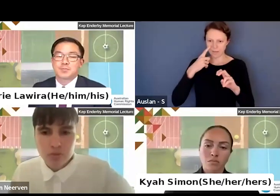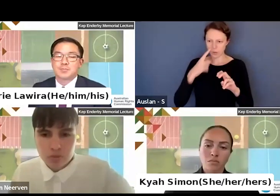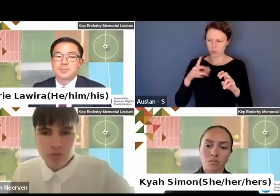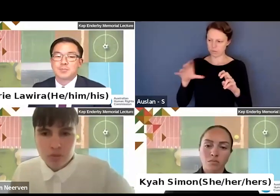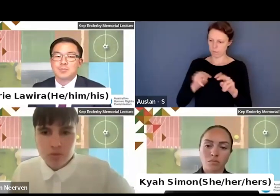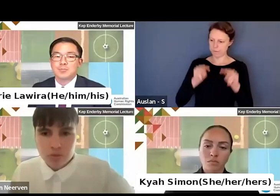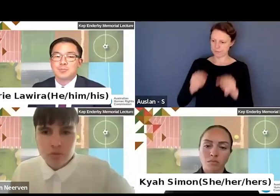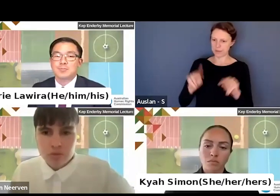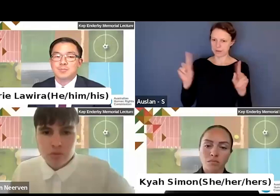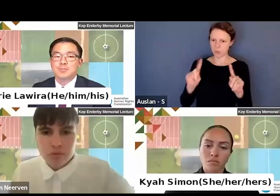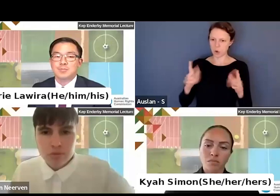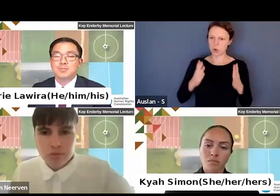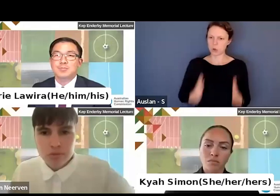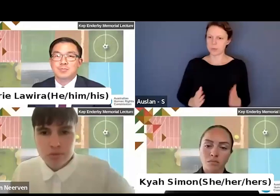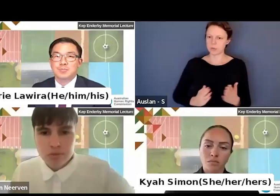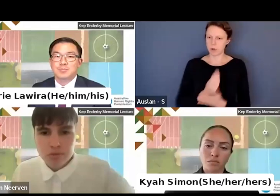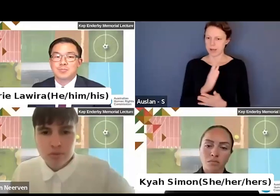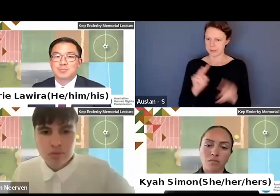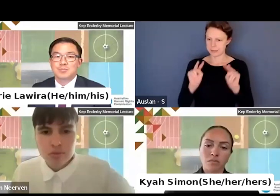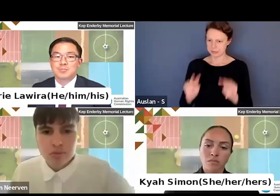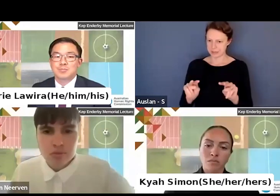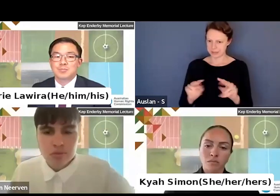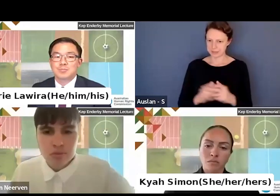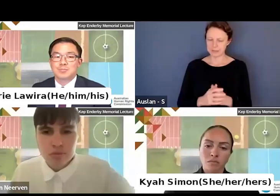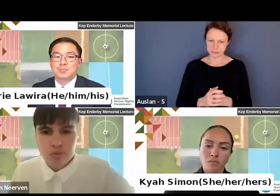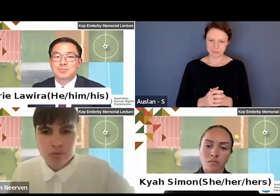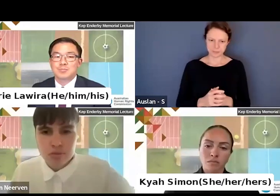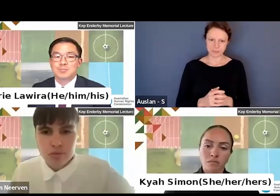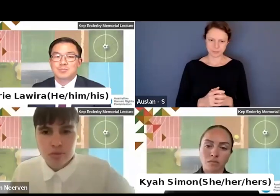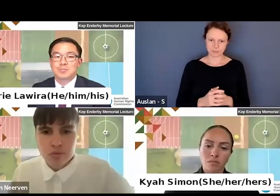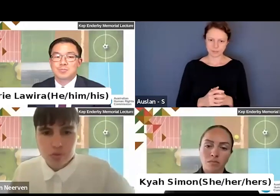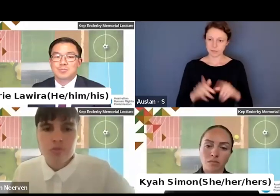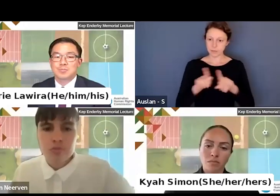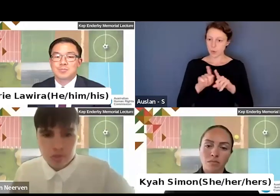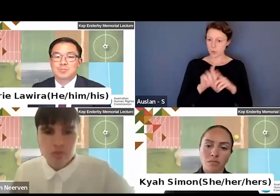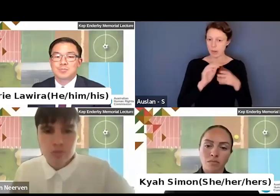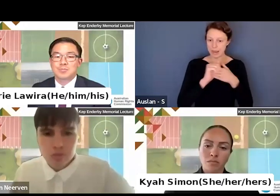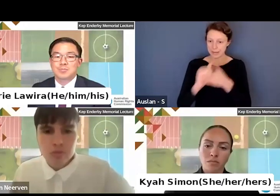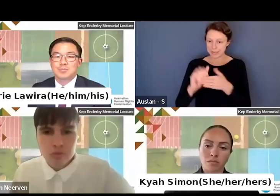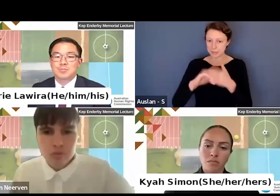And also, as has been mentioned by the panelists, our leadership in sport is predominantly male Anglo-Saxon, so there is no incentive